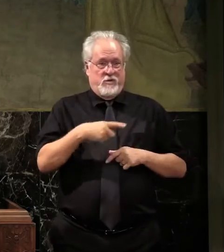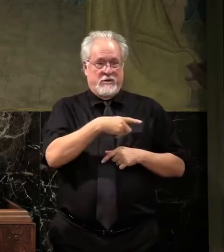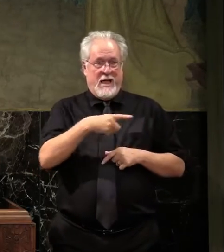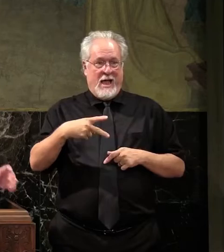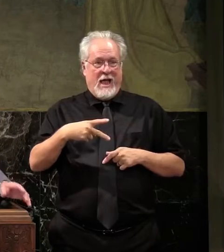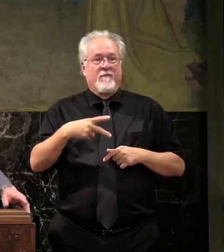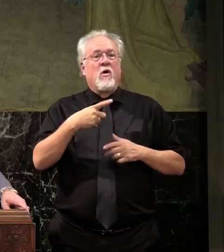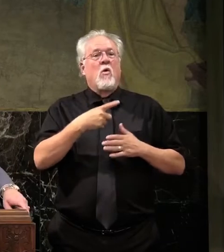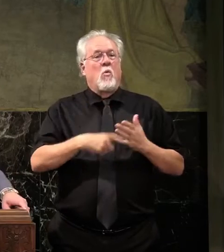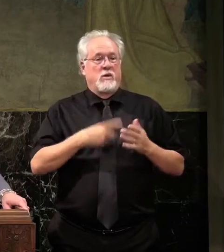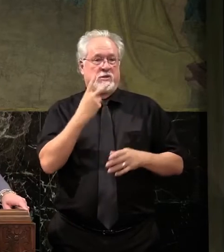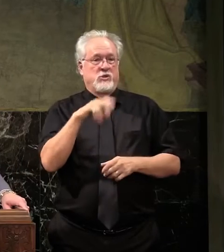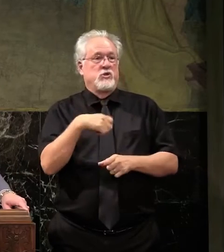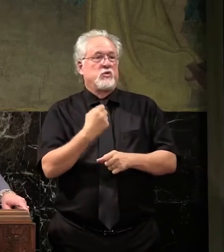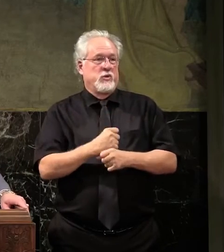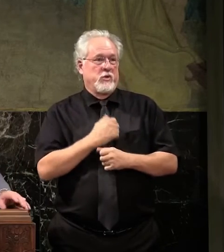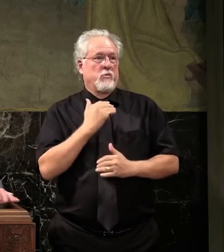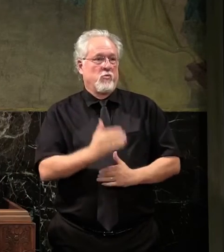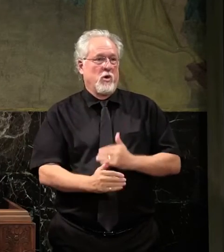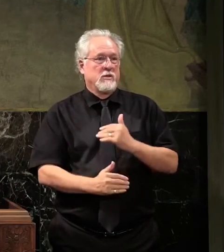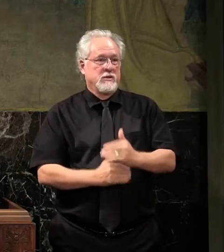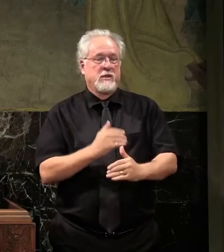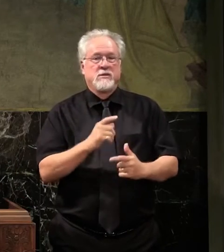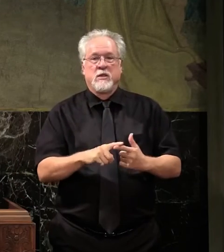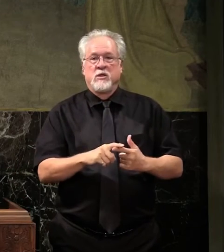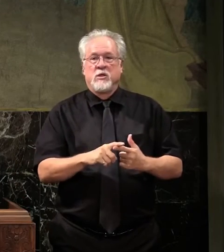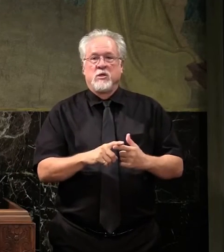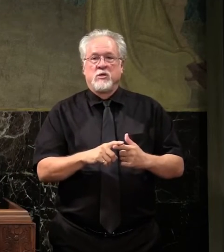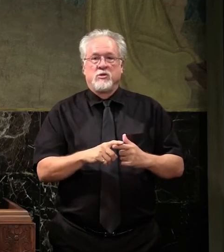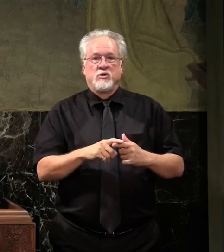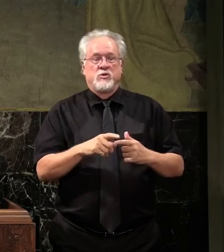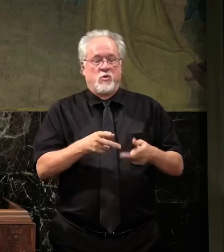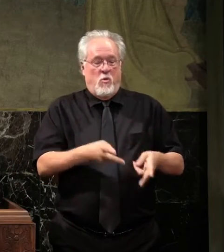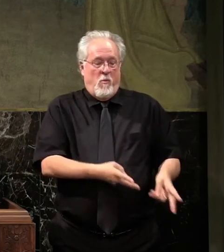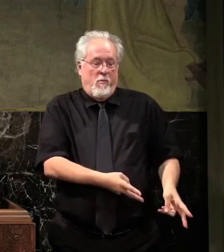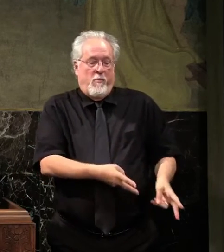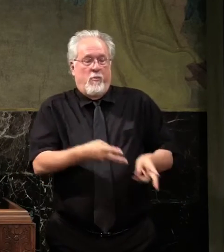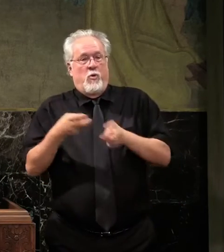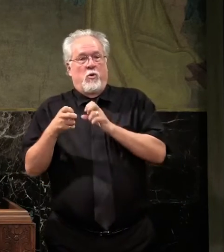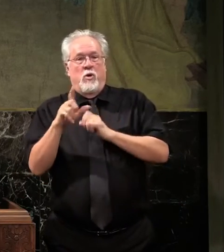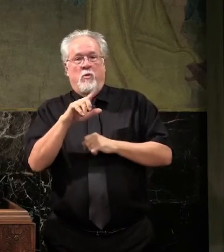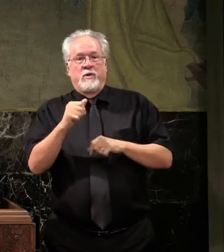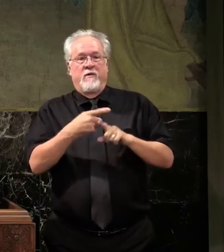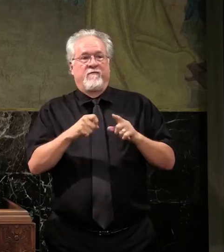to be a two-year process to pull our state out of the mess that was left to